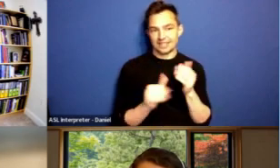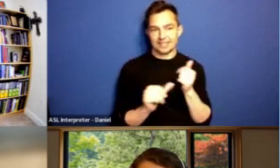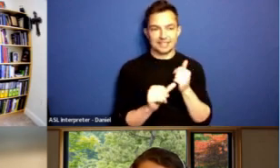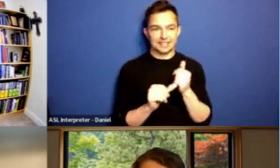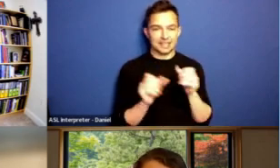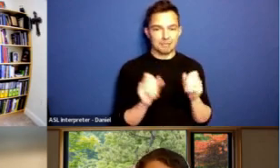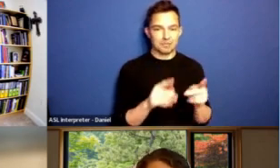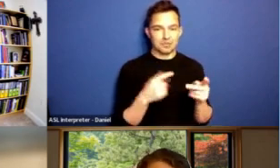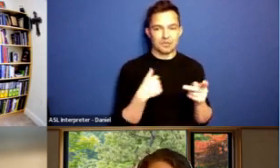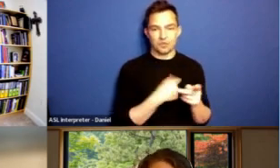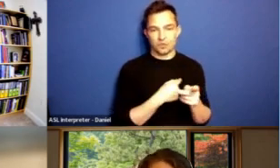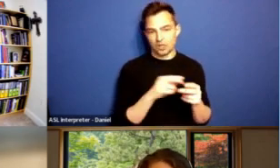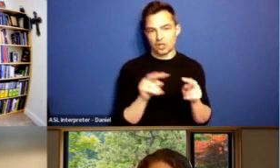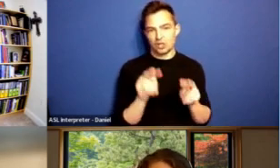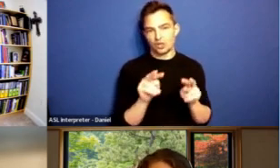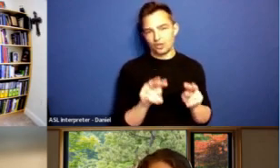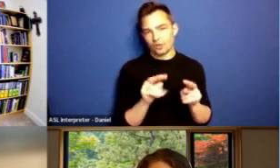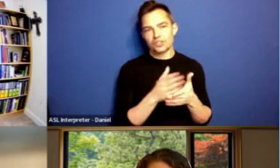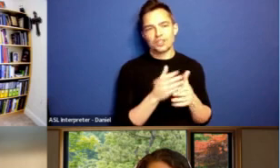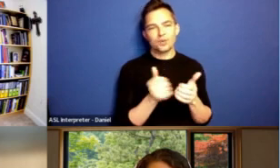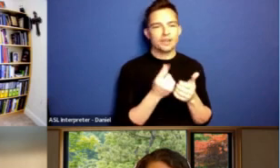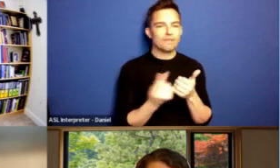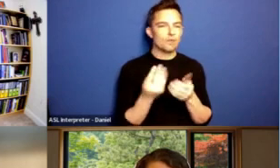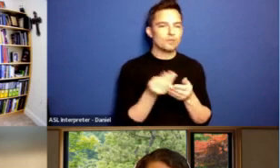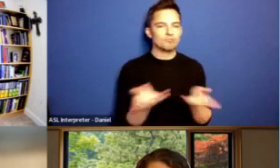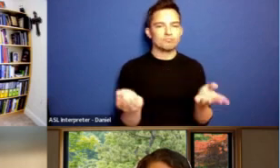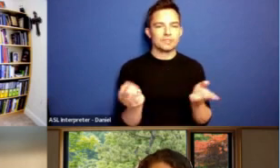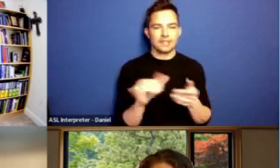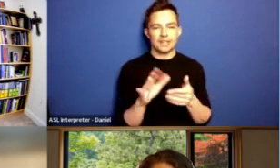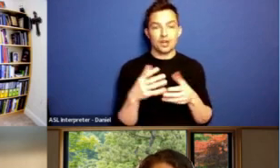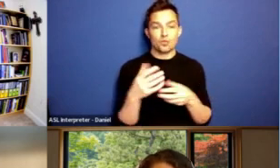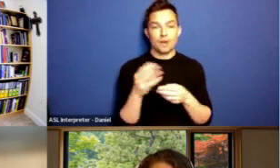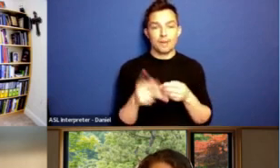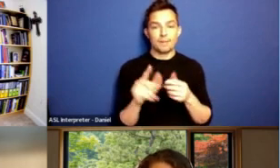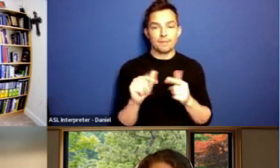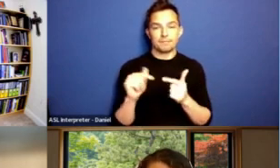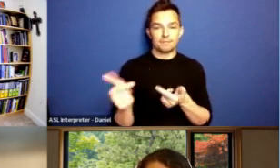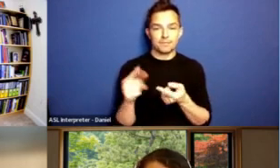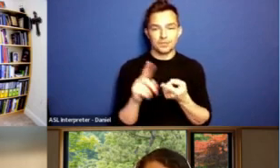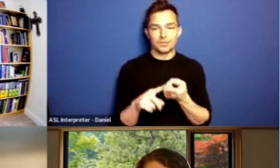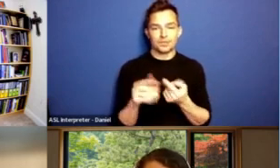Employment Technical Assistance Center is a five year contract funded by the Administration on